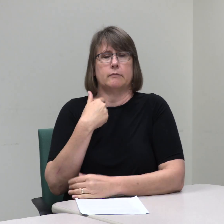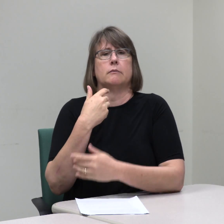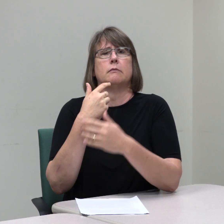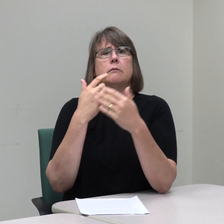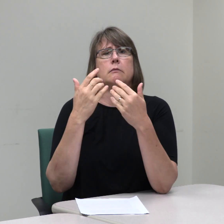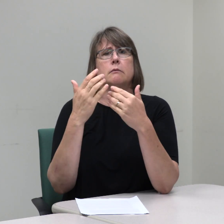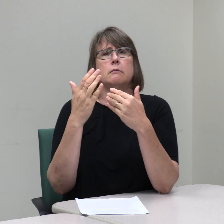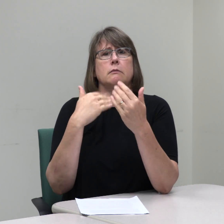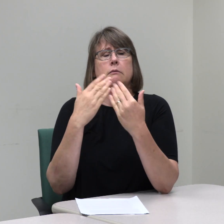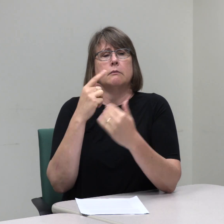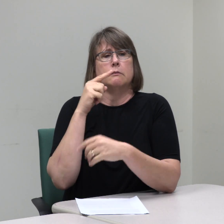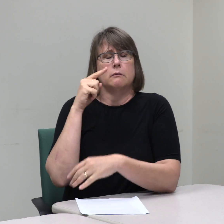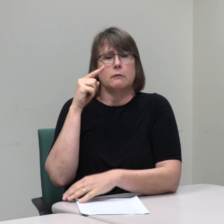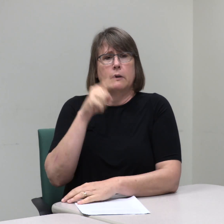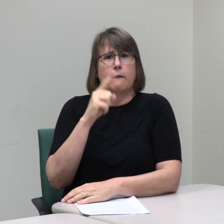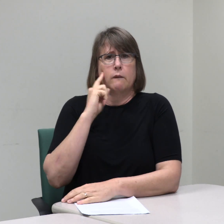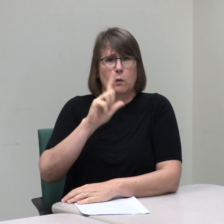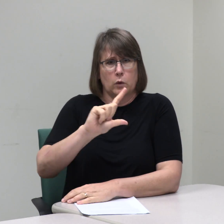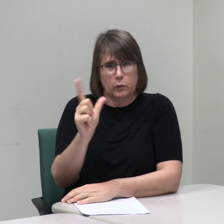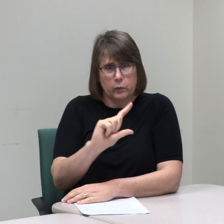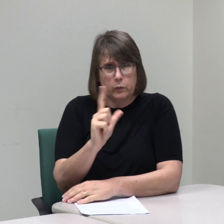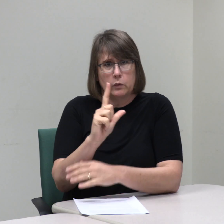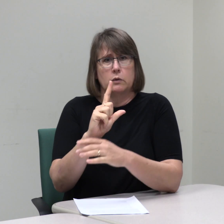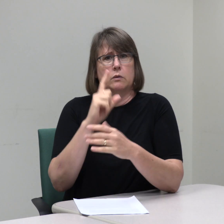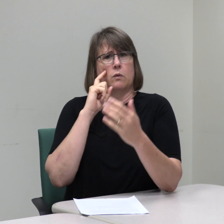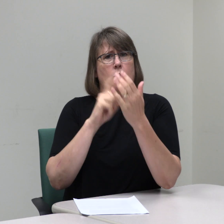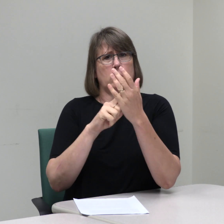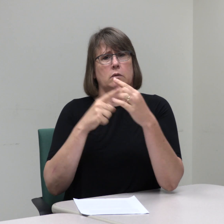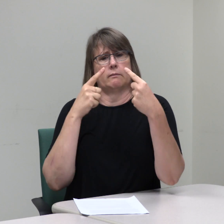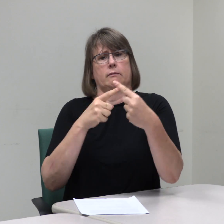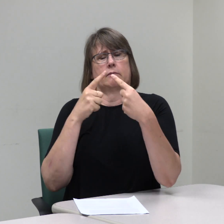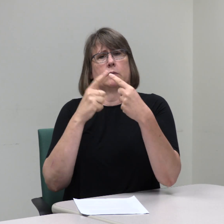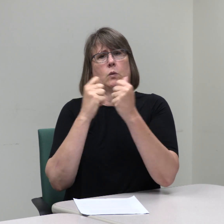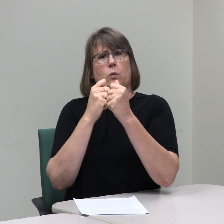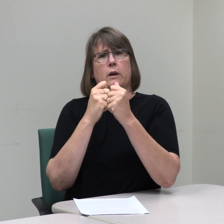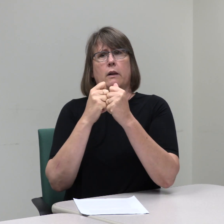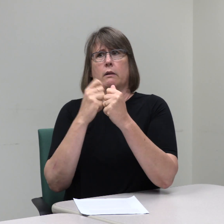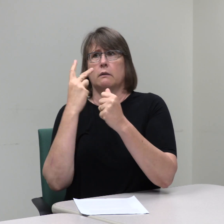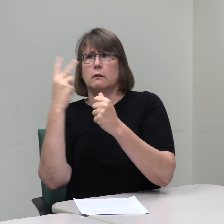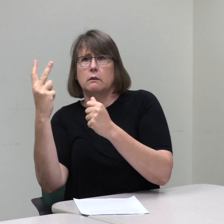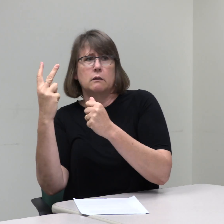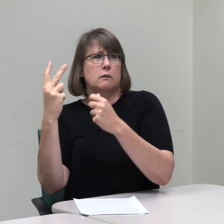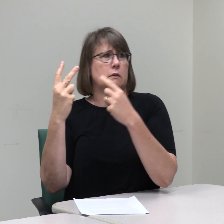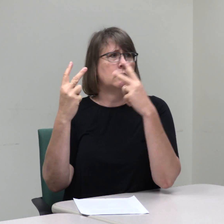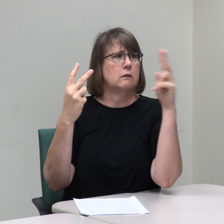his deaf and hard of hearing teacher. Luke has noticed he struggles with attending to two different